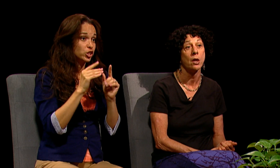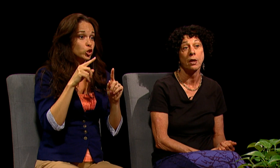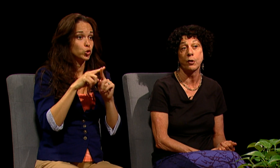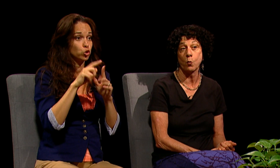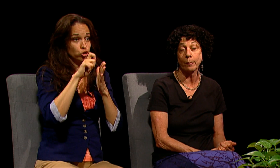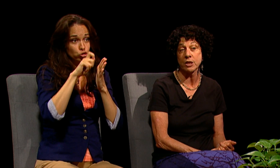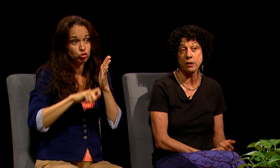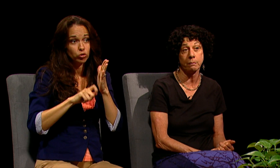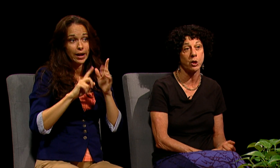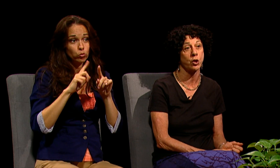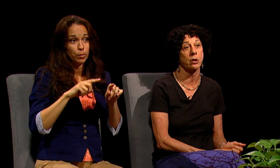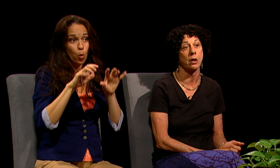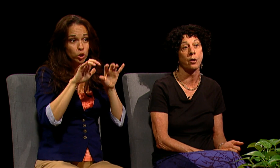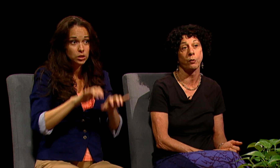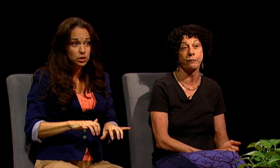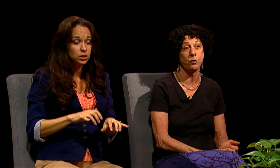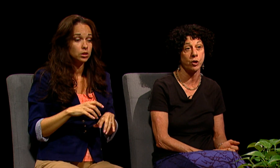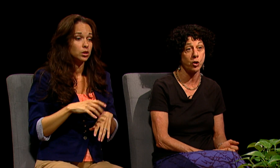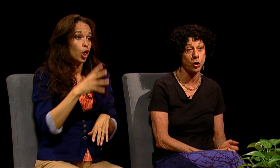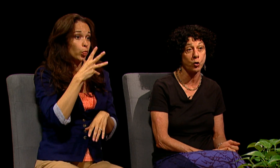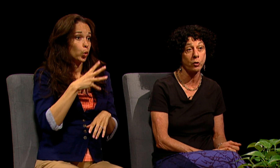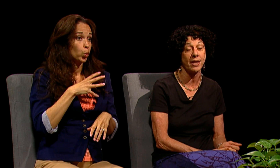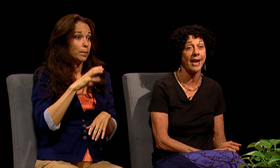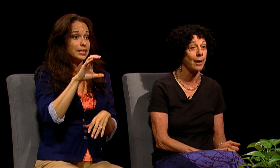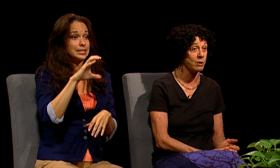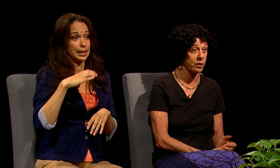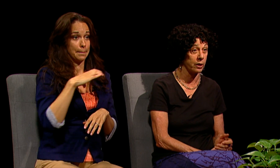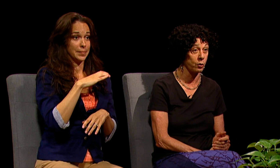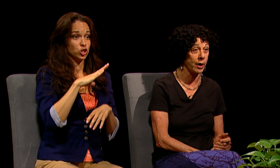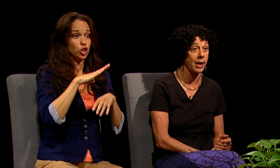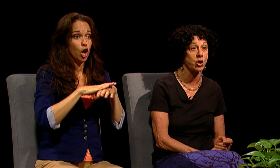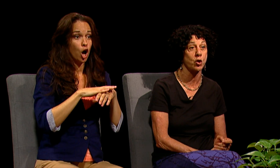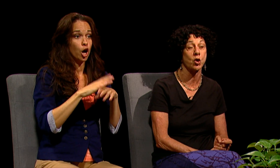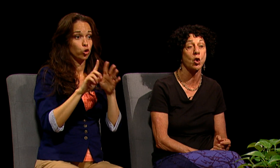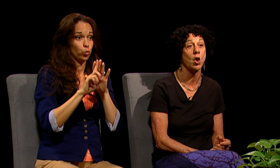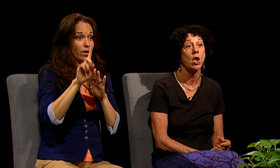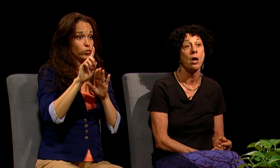THE WOMEN'S COMMISSION ON REFUGEE CHILDREN, AMNESTY INTERNATIONAL.